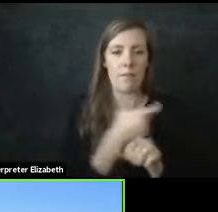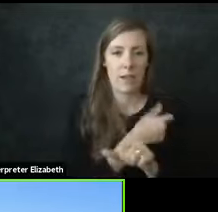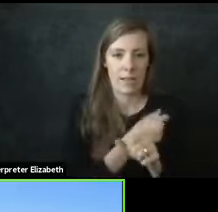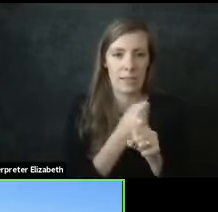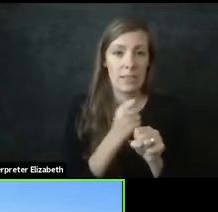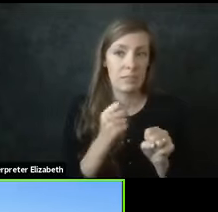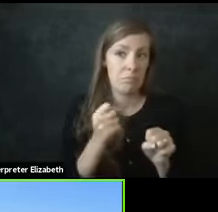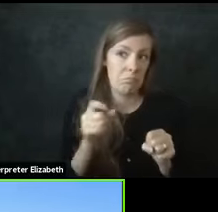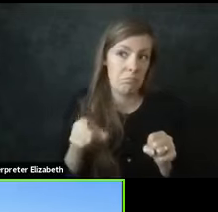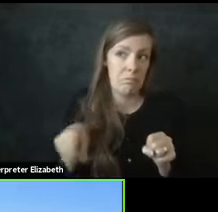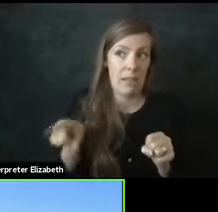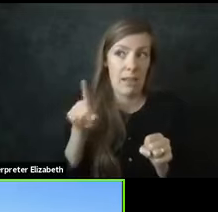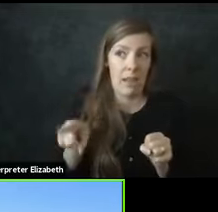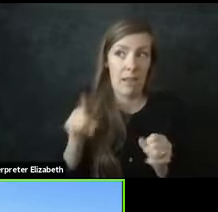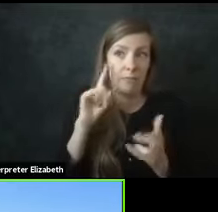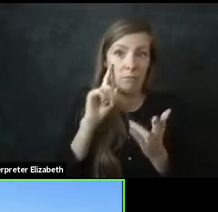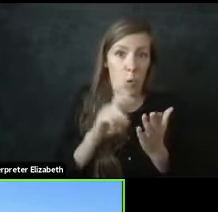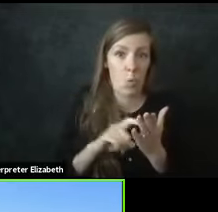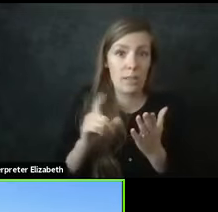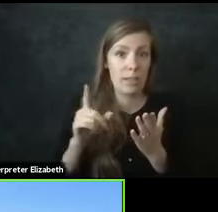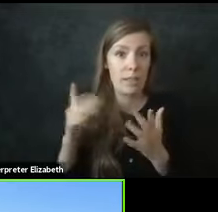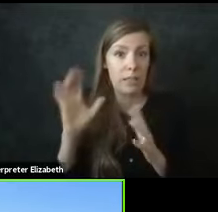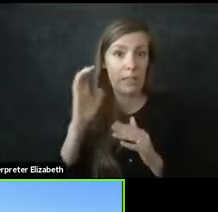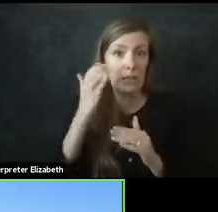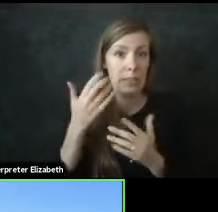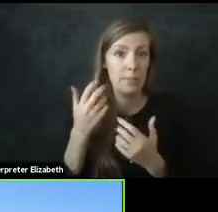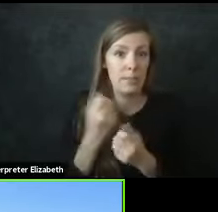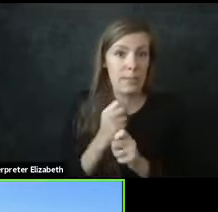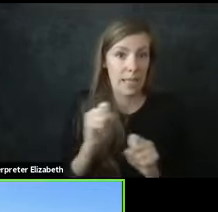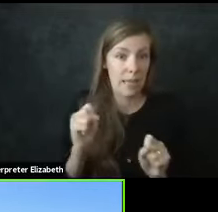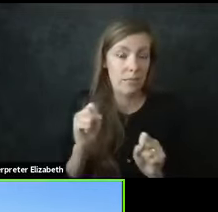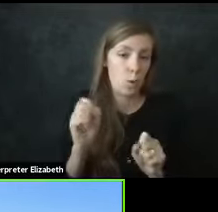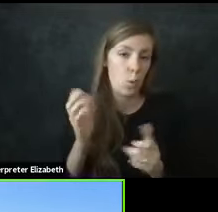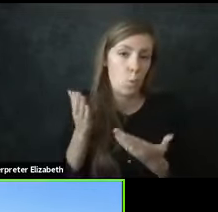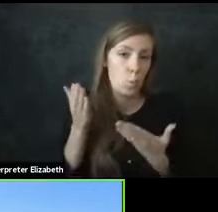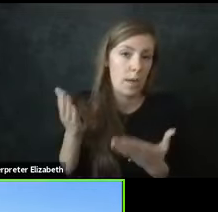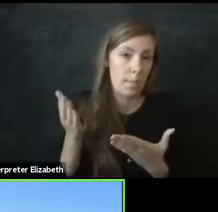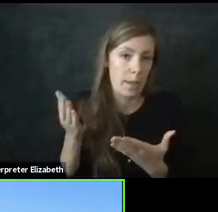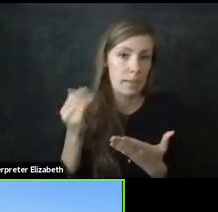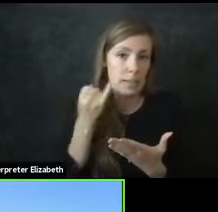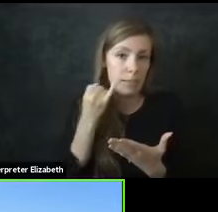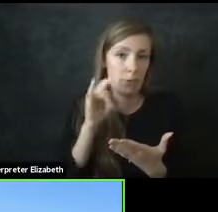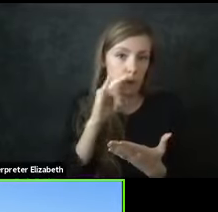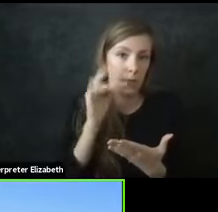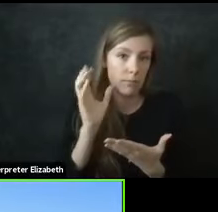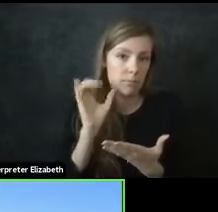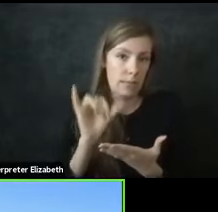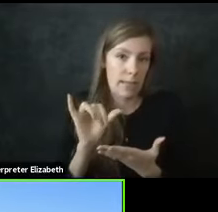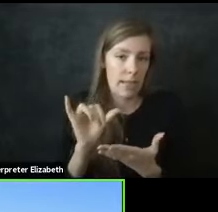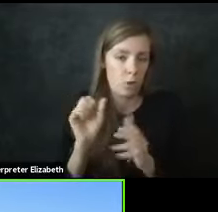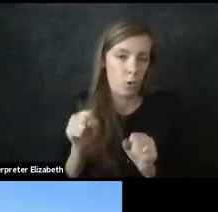those ages, so it would be recommended if one child is in that category.